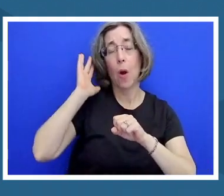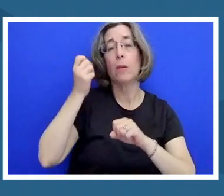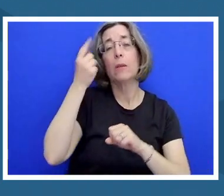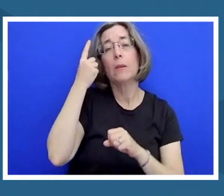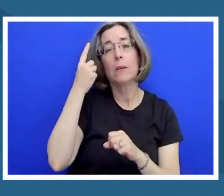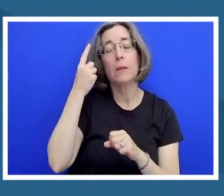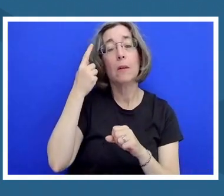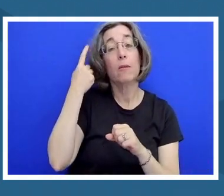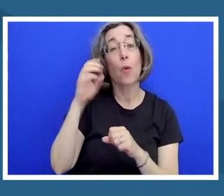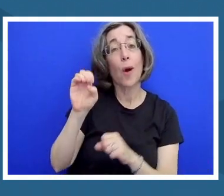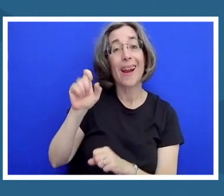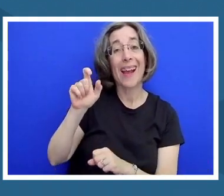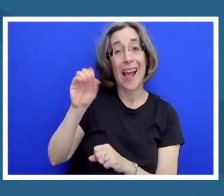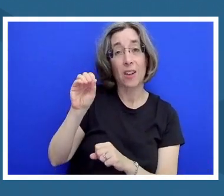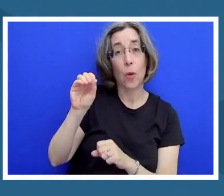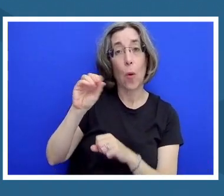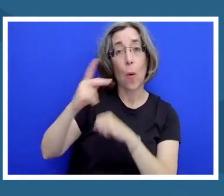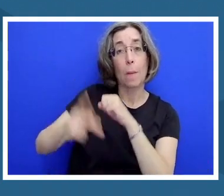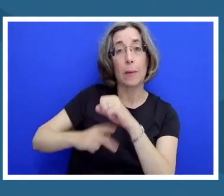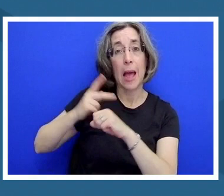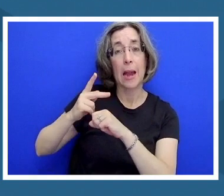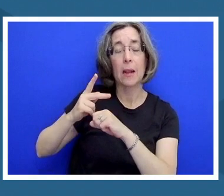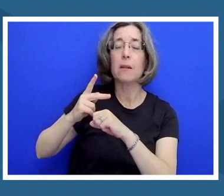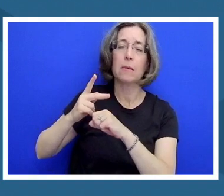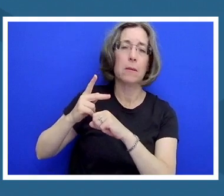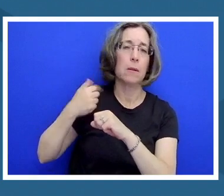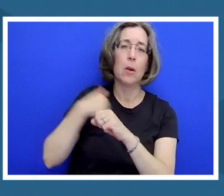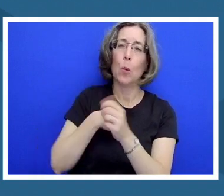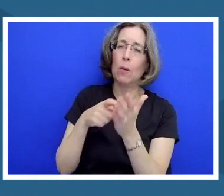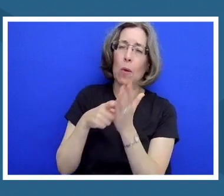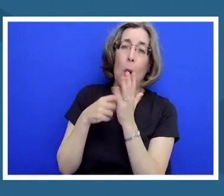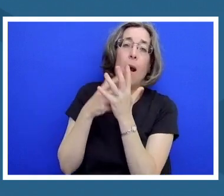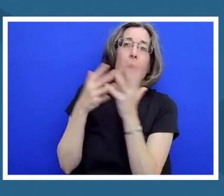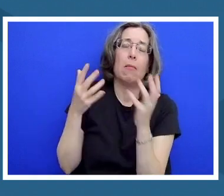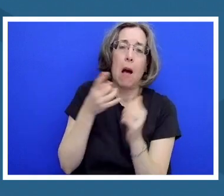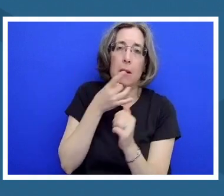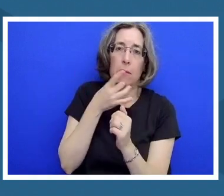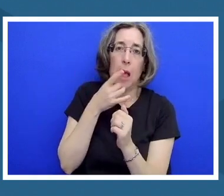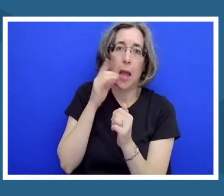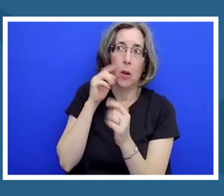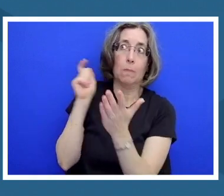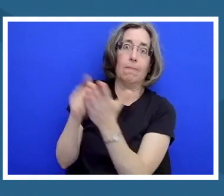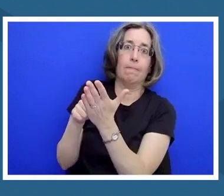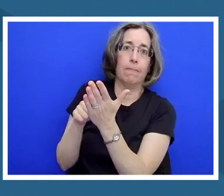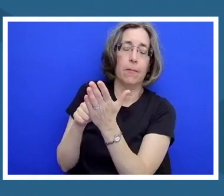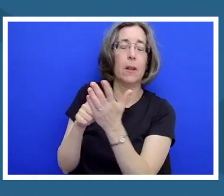signatures i mean we are detecting